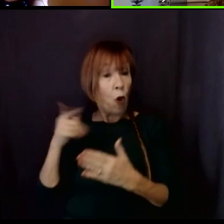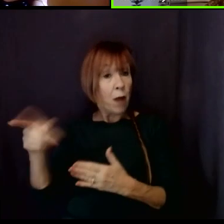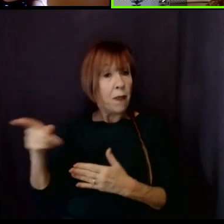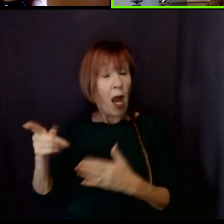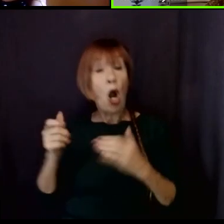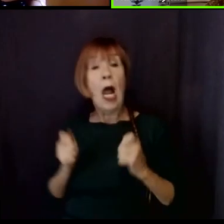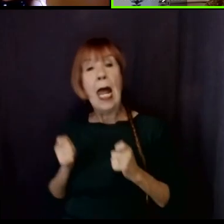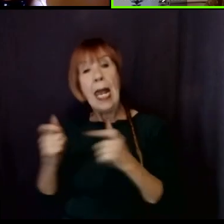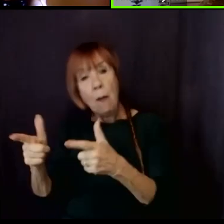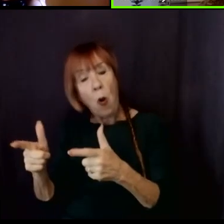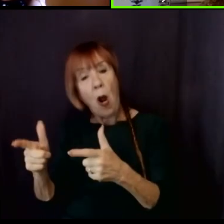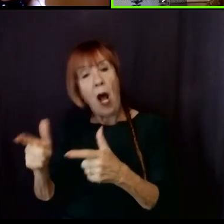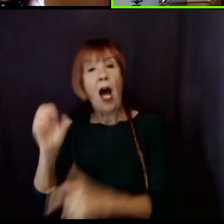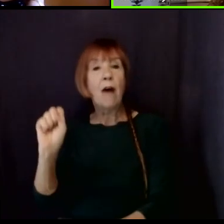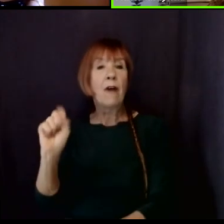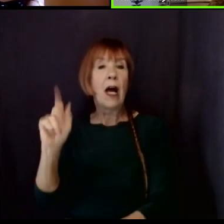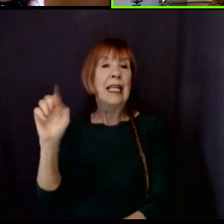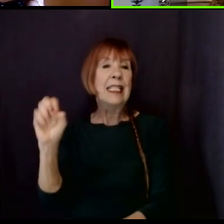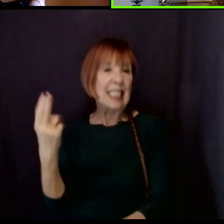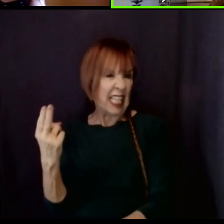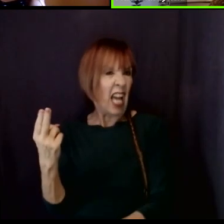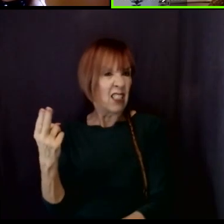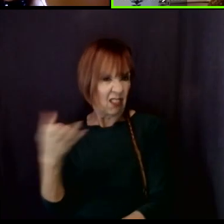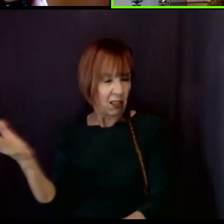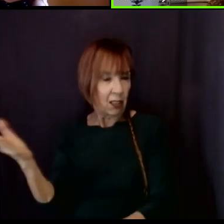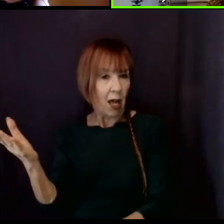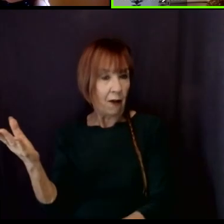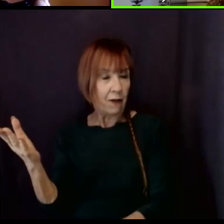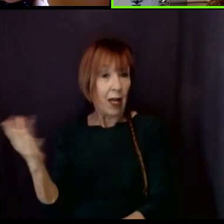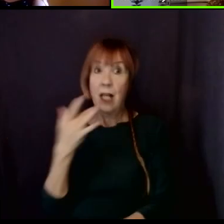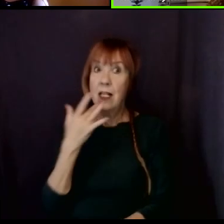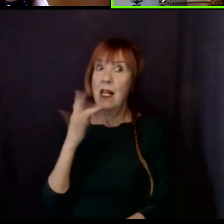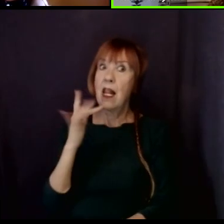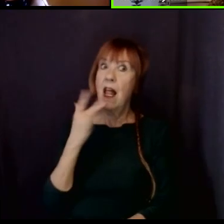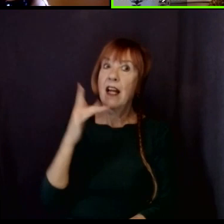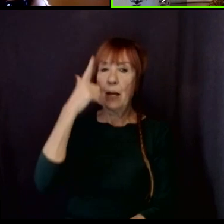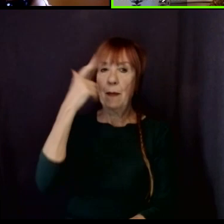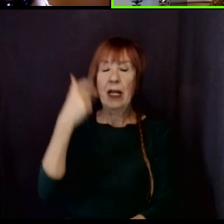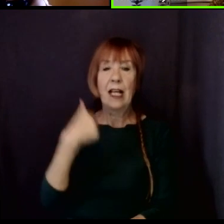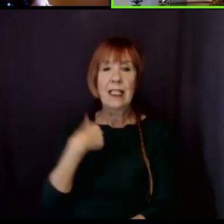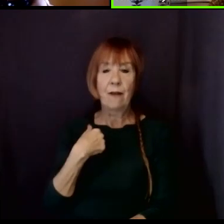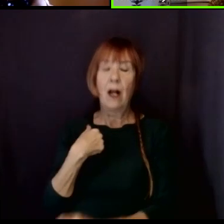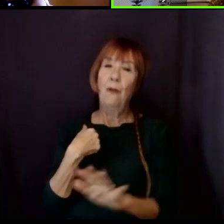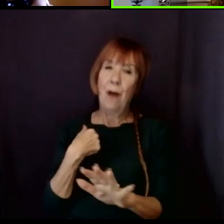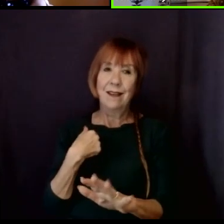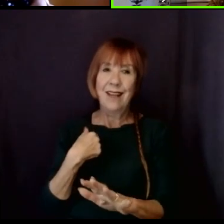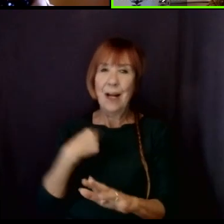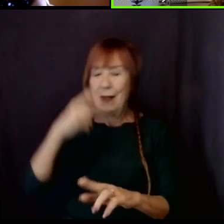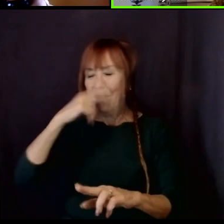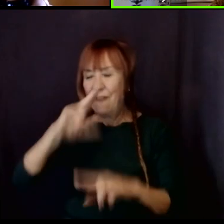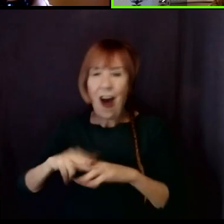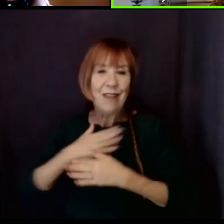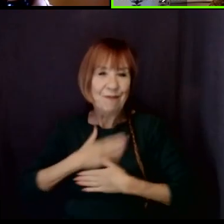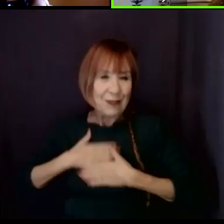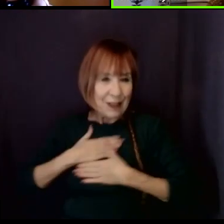And was lucky enough to have first off a lot of fun. Two, make a bunch of cool friends.